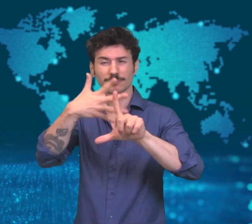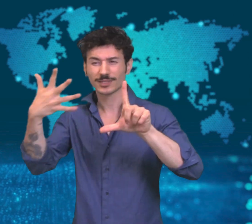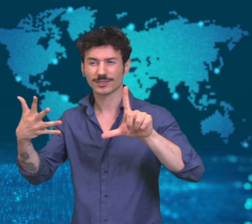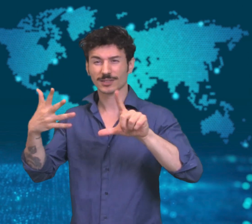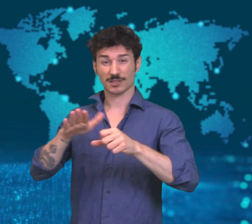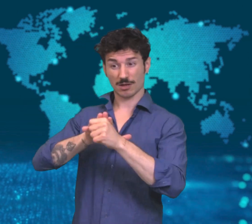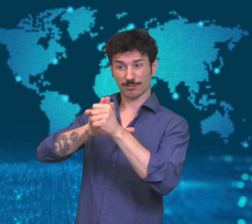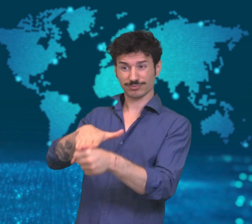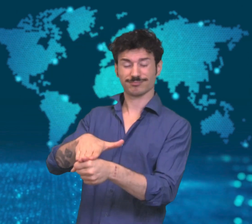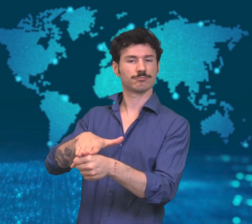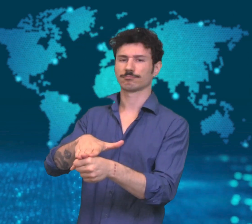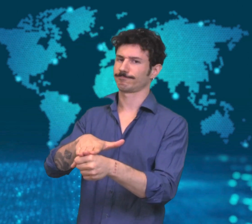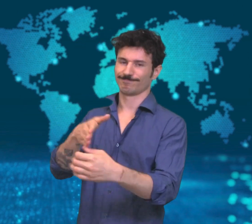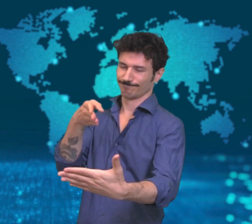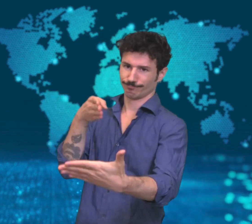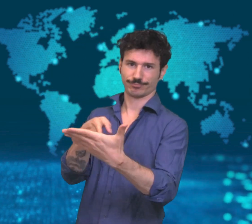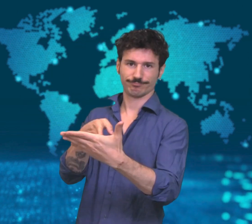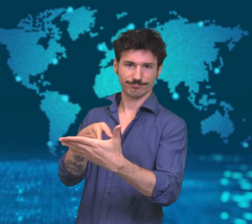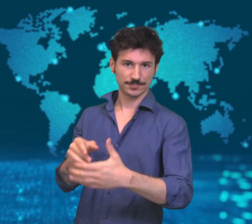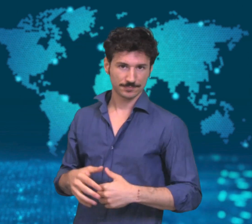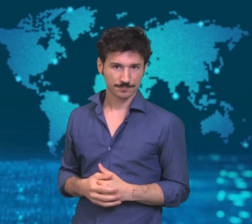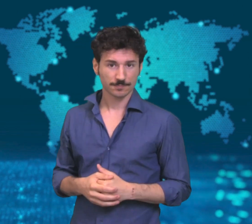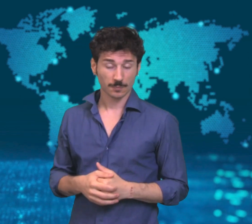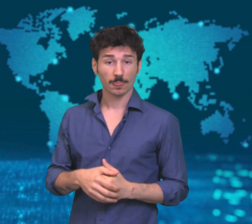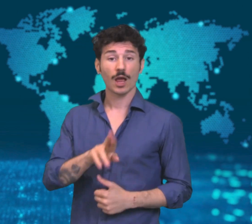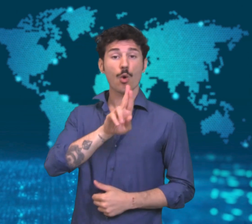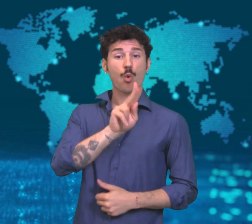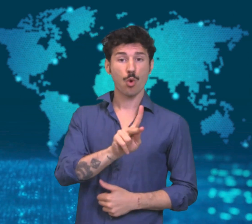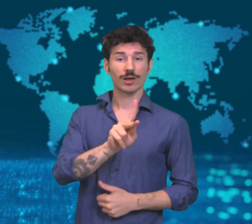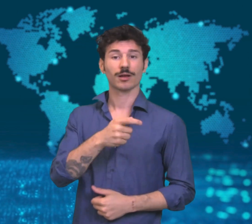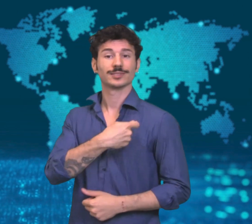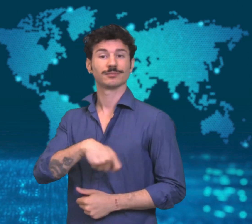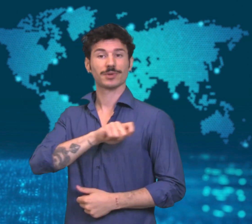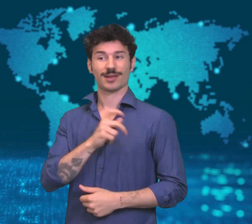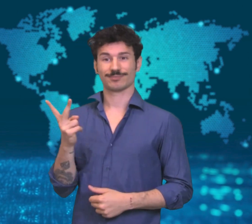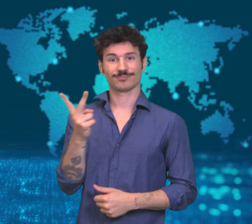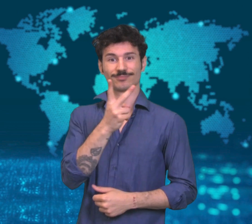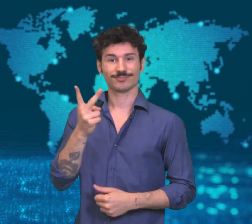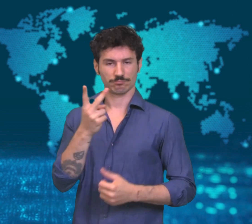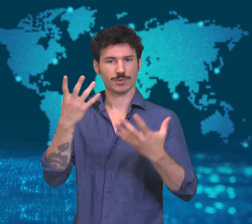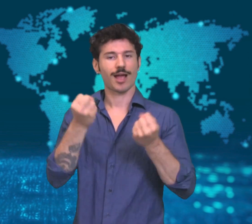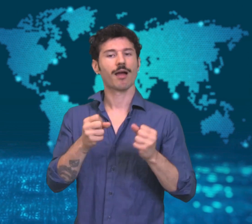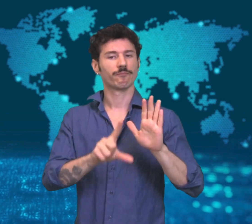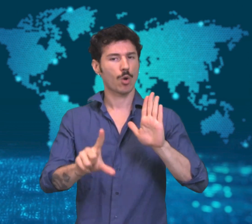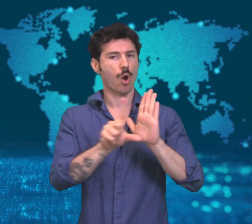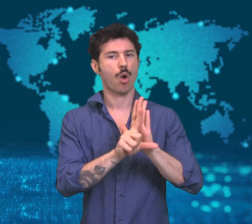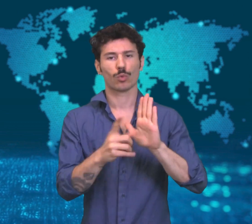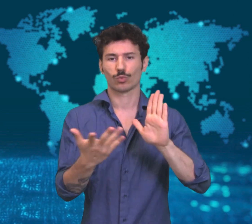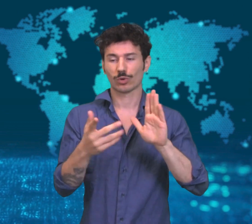and Australia prohibit discrimination based on sexual orientation.